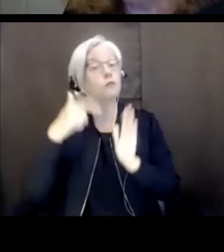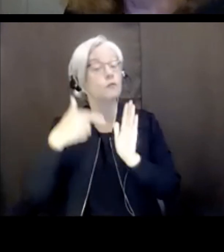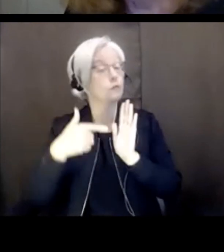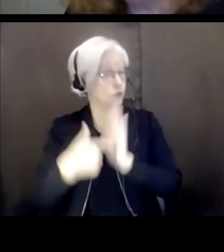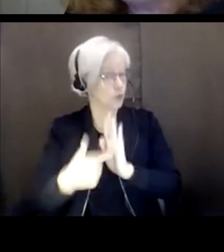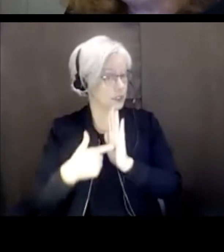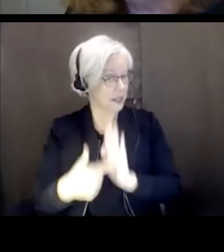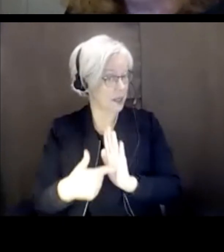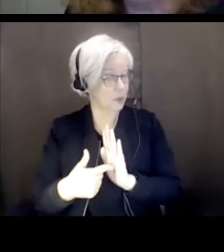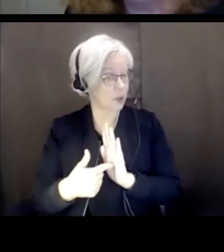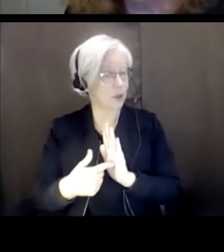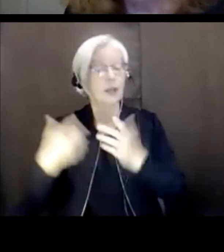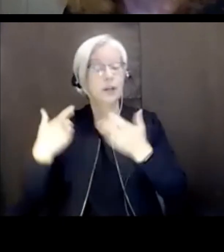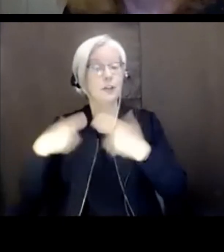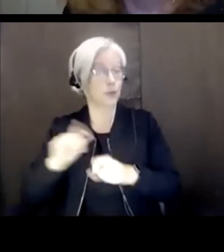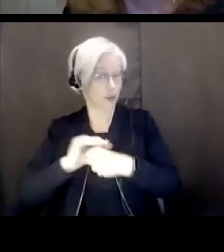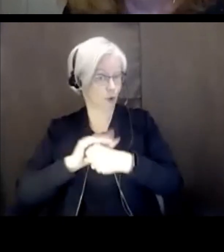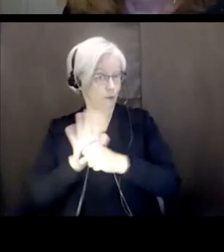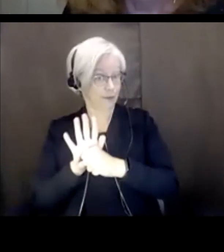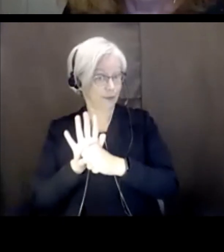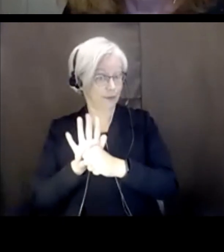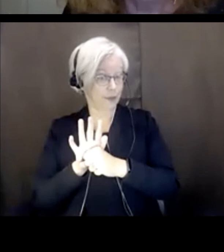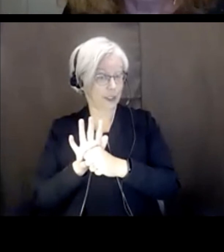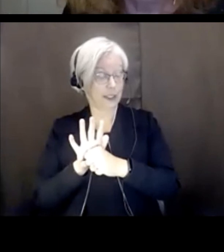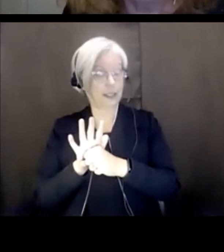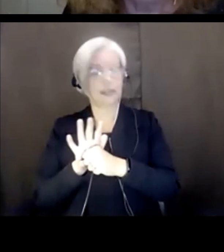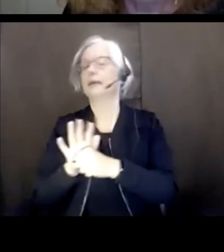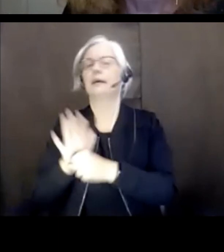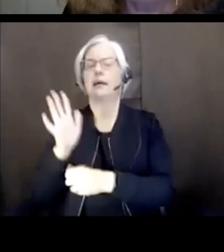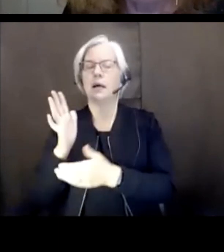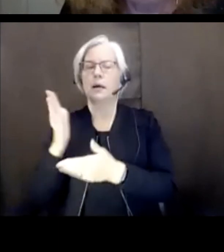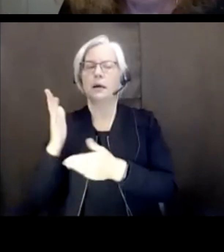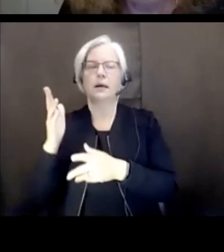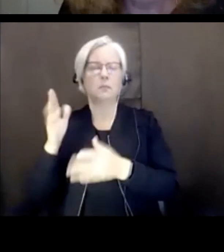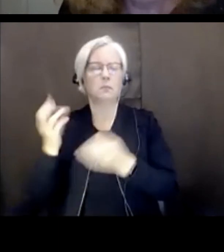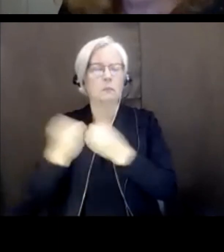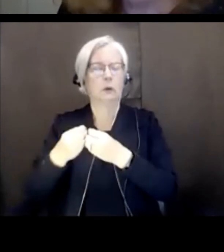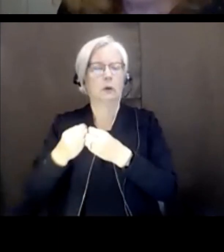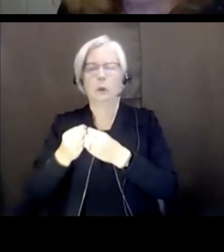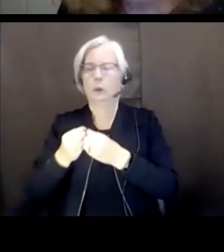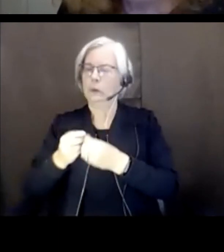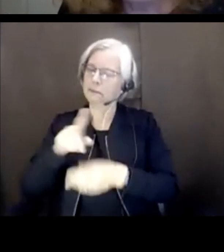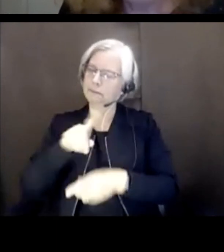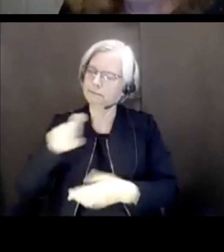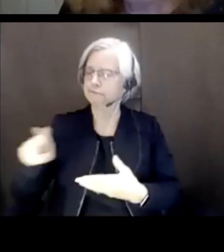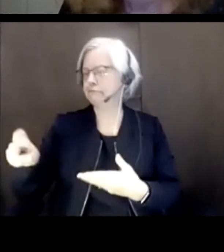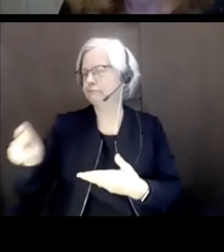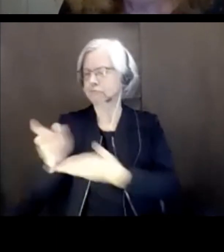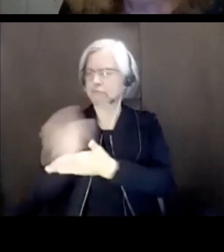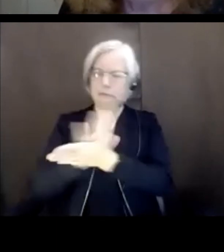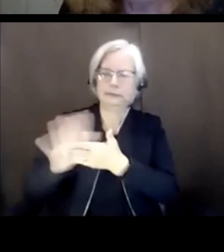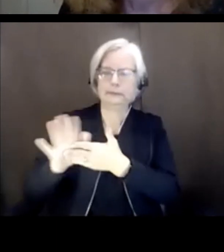IMPACT ON PERSONS WITH ENVIRONMENTAL SENSITIVES. WE MIGHT BE ABLE TO HAVE A CHANCE TO DISCUSS THAT